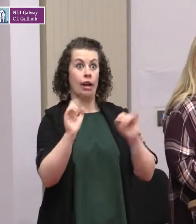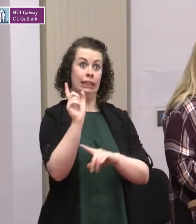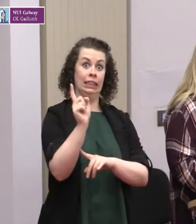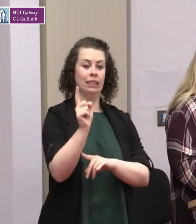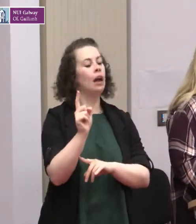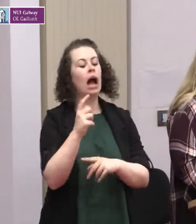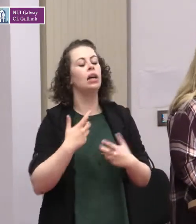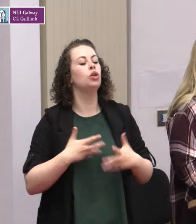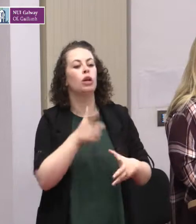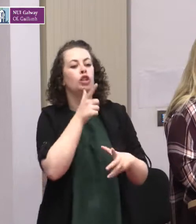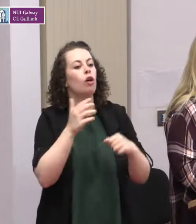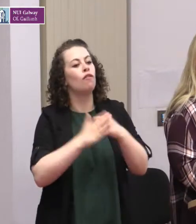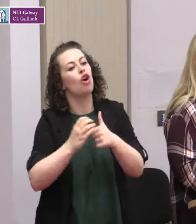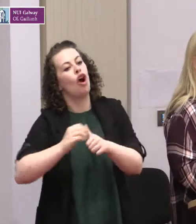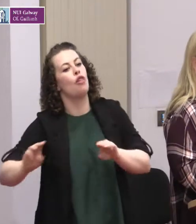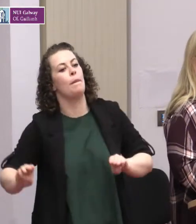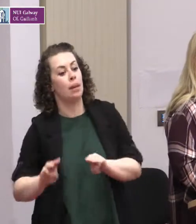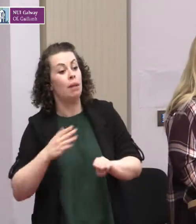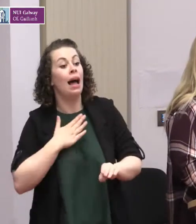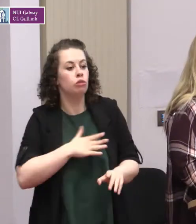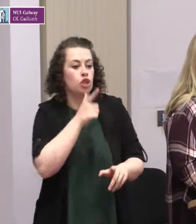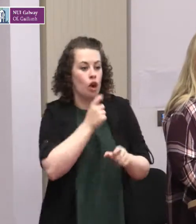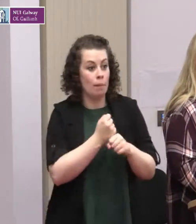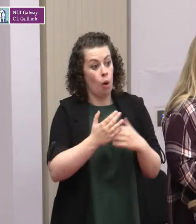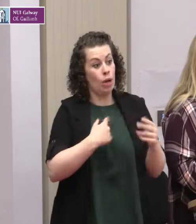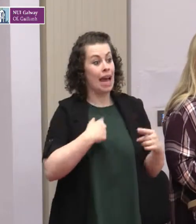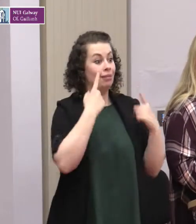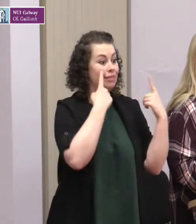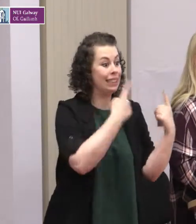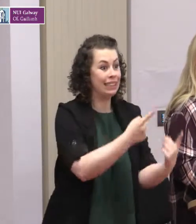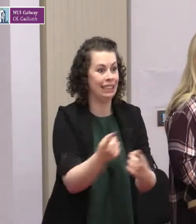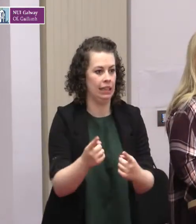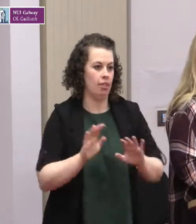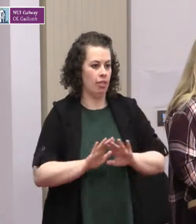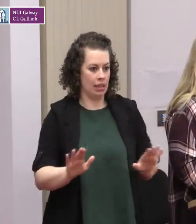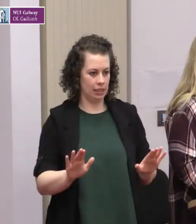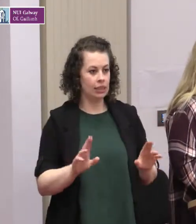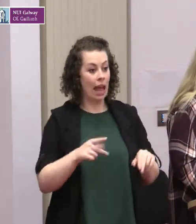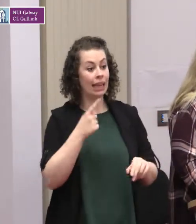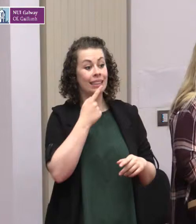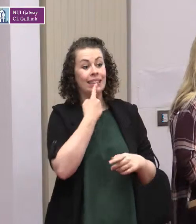speak for other people at the same time. I don't want to speak about some of these experiences but I can tell you what we have